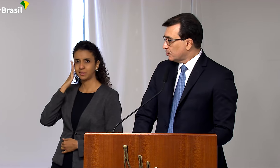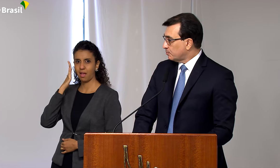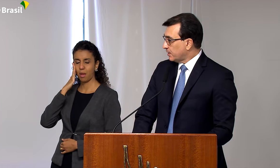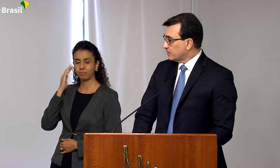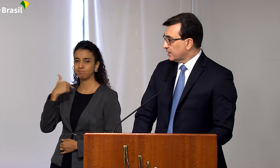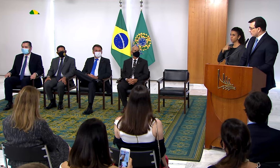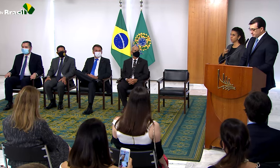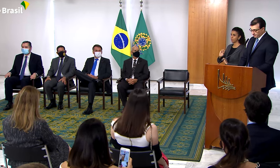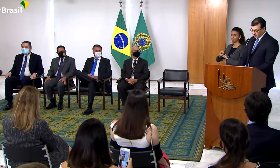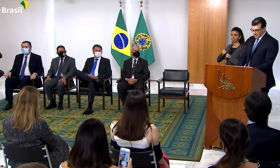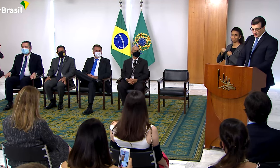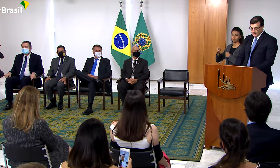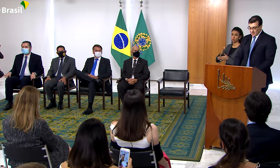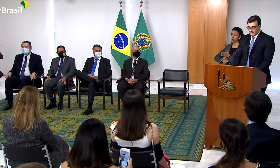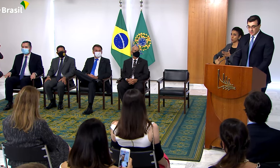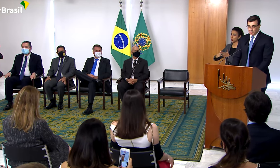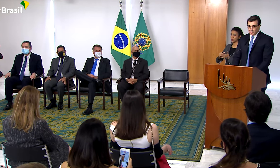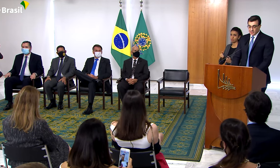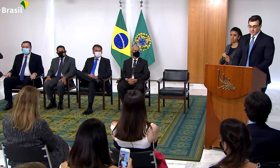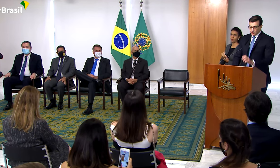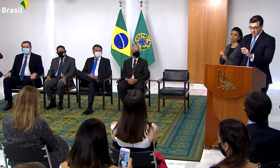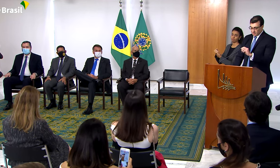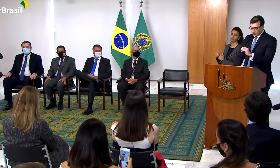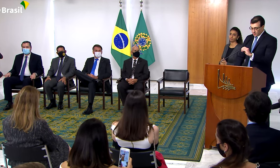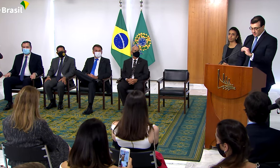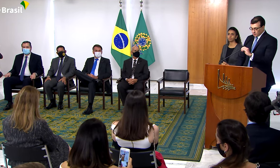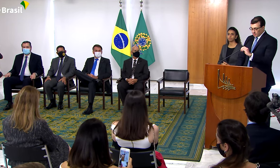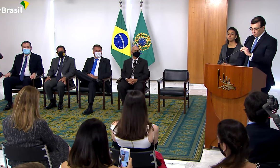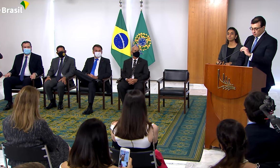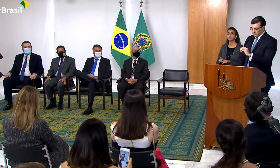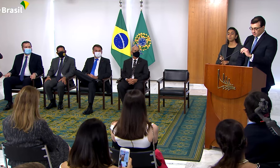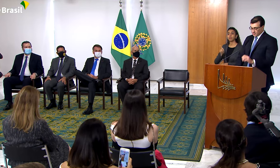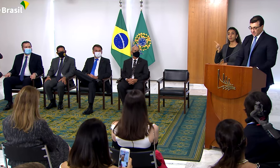to count on my full commitment. I thank my predecessor, Ambassador Ernesto Araújo,